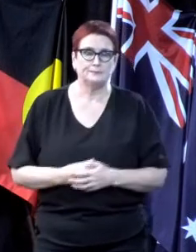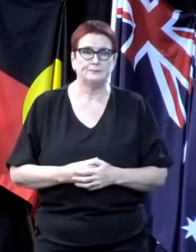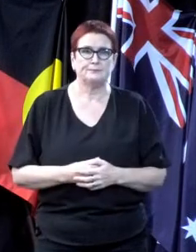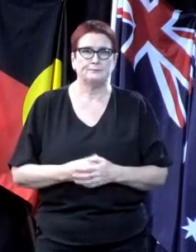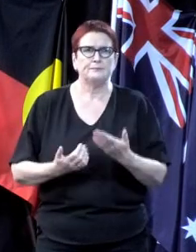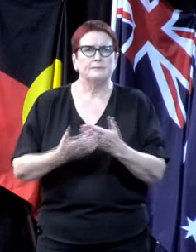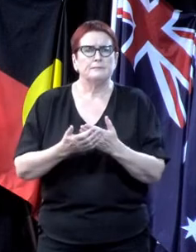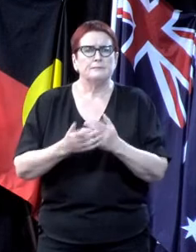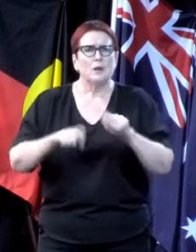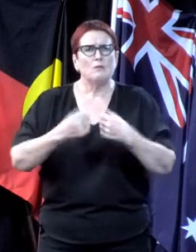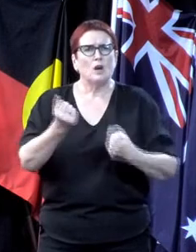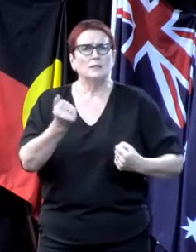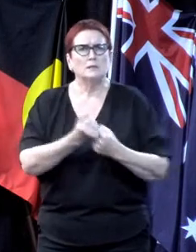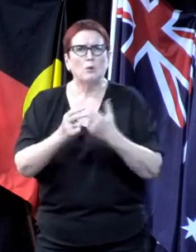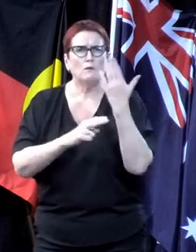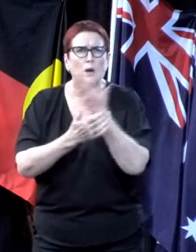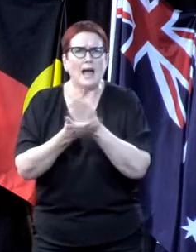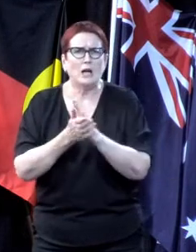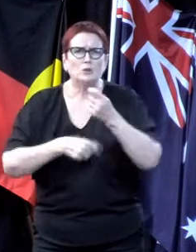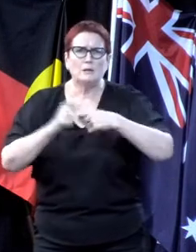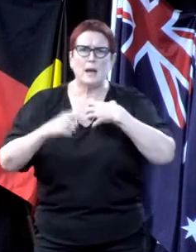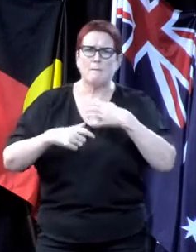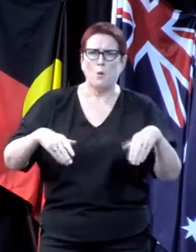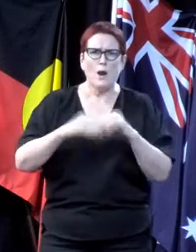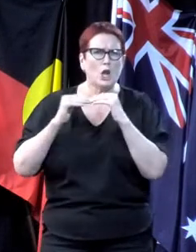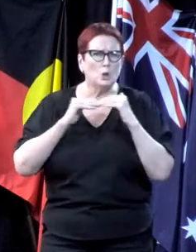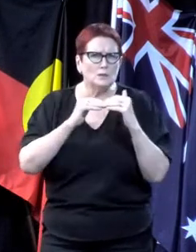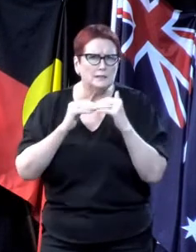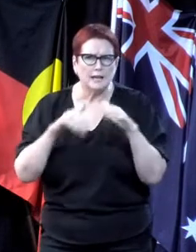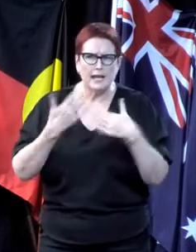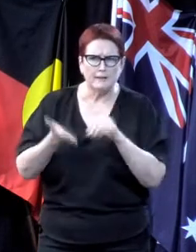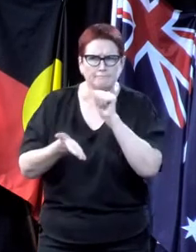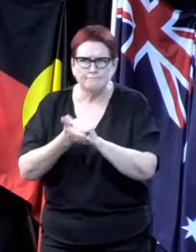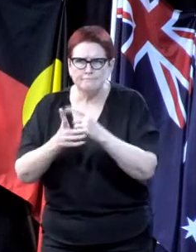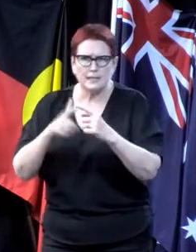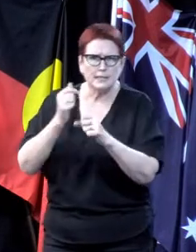with real examples of best practices, state, nationally and worldwide.